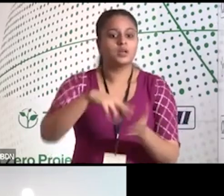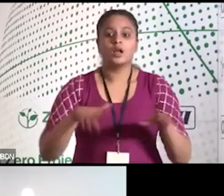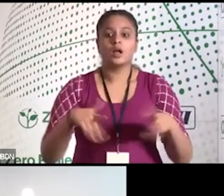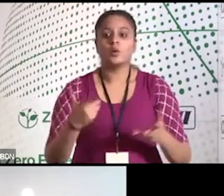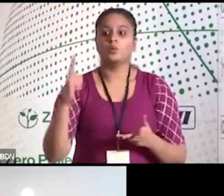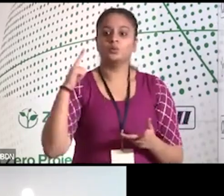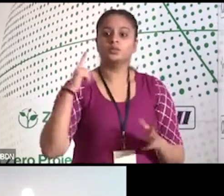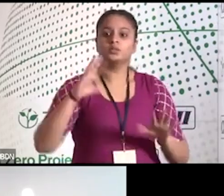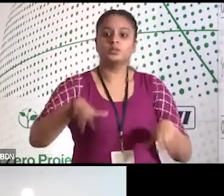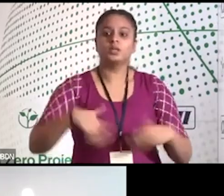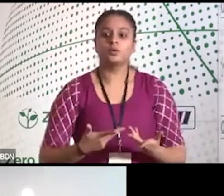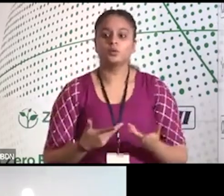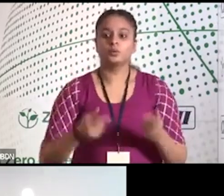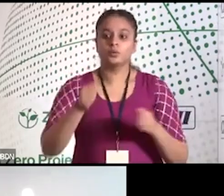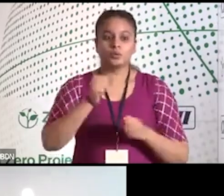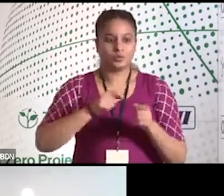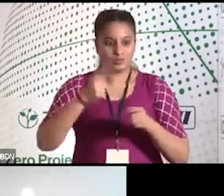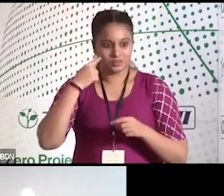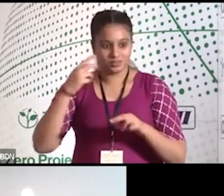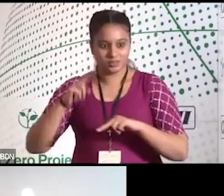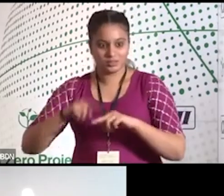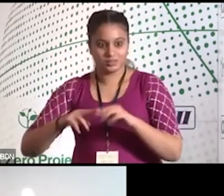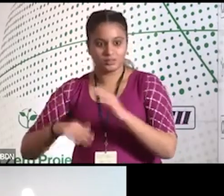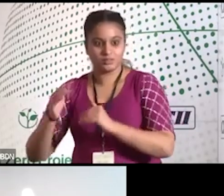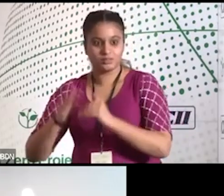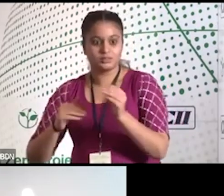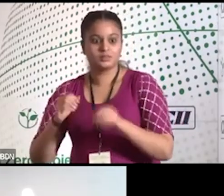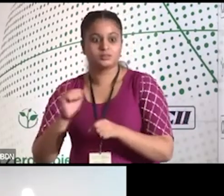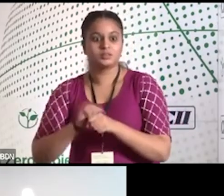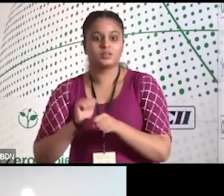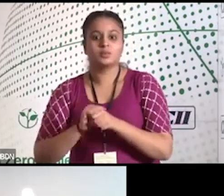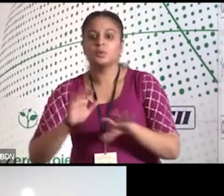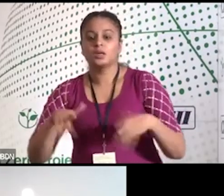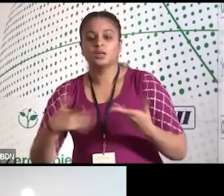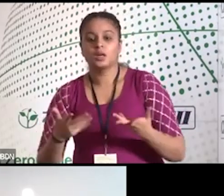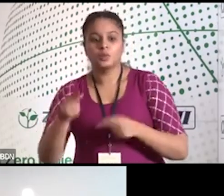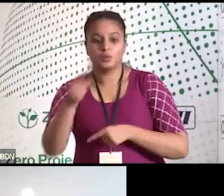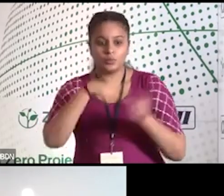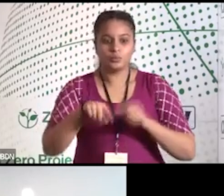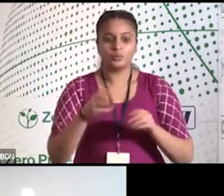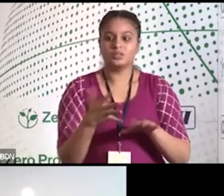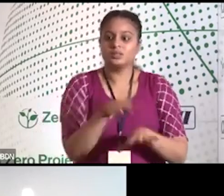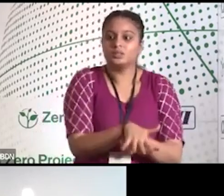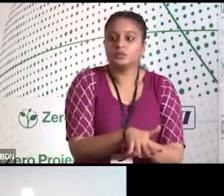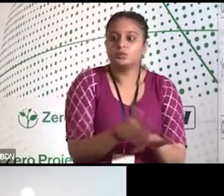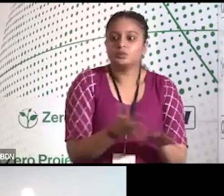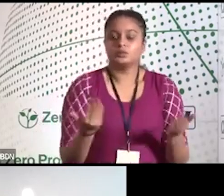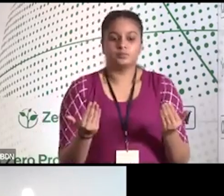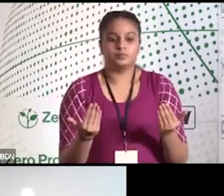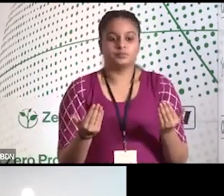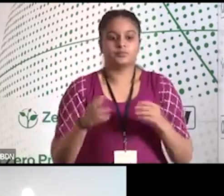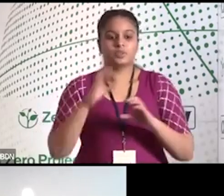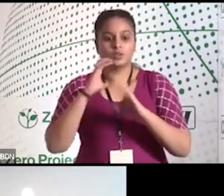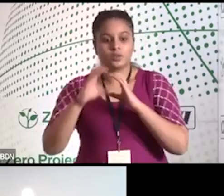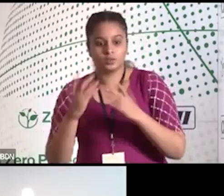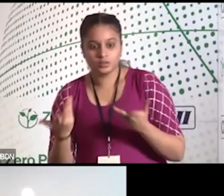How do we work with industry so that they can lead conversations around inclusion, conversations around disability